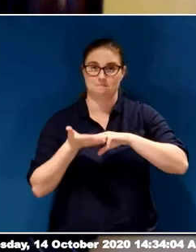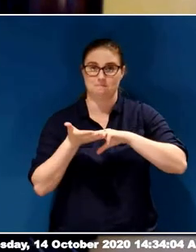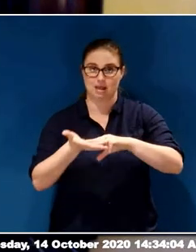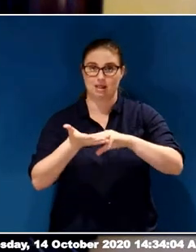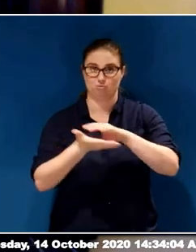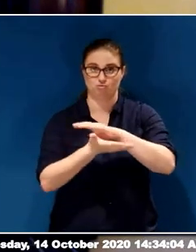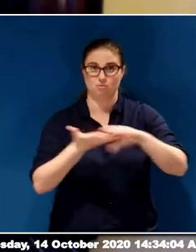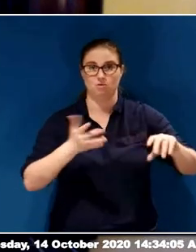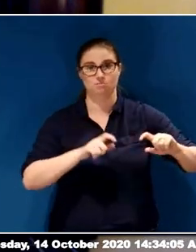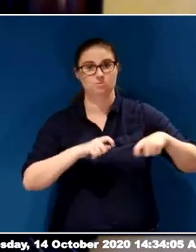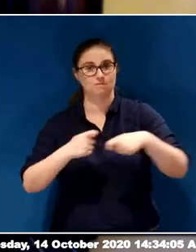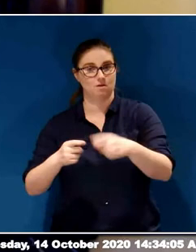low level disability.